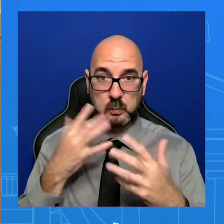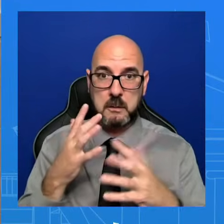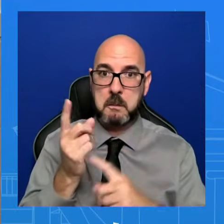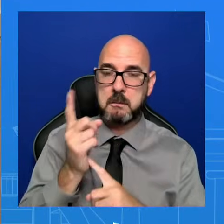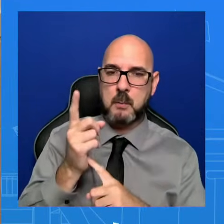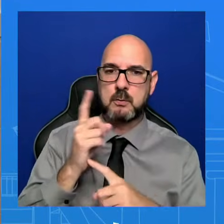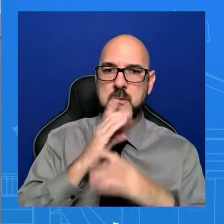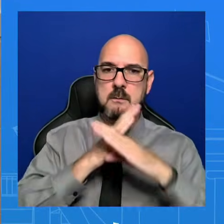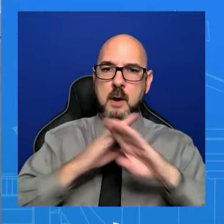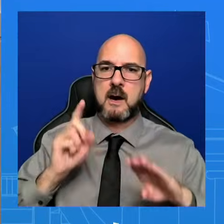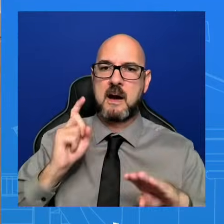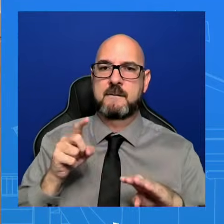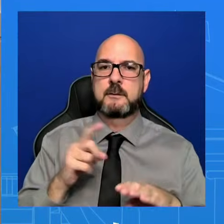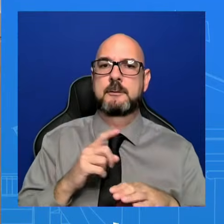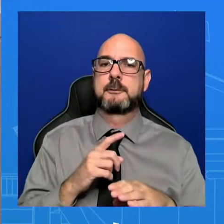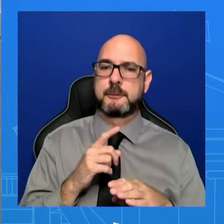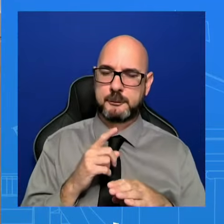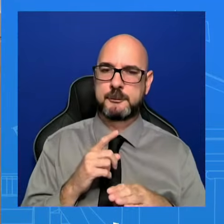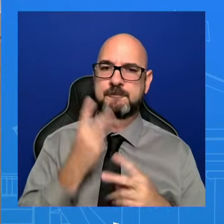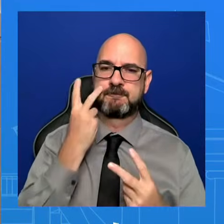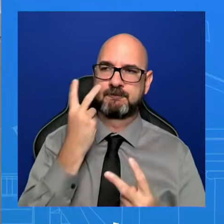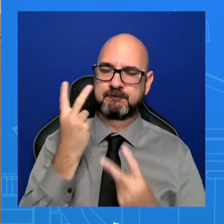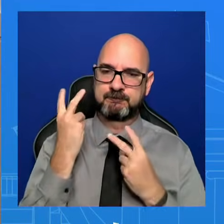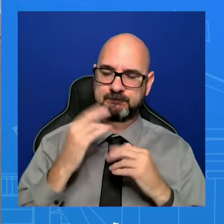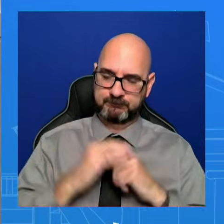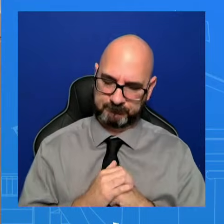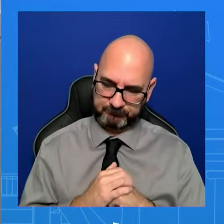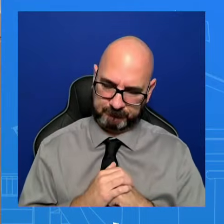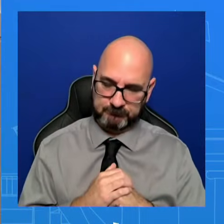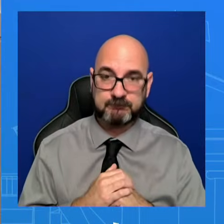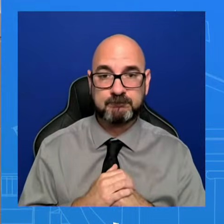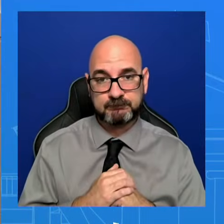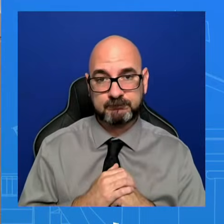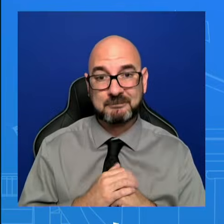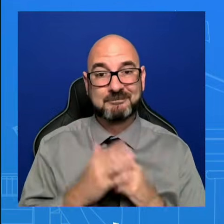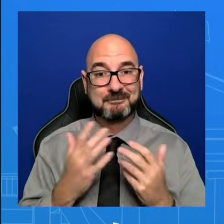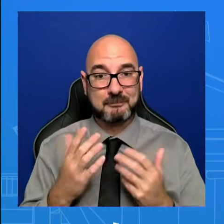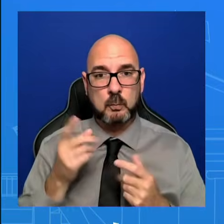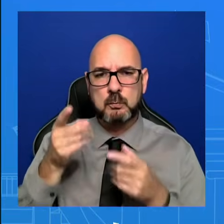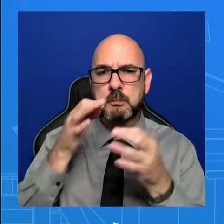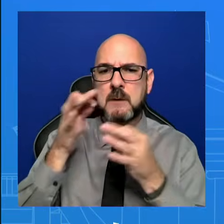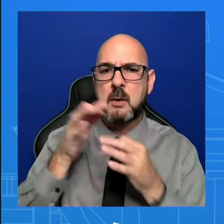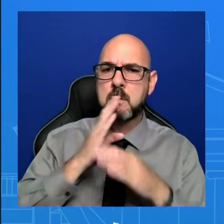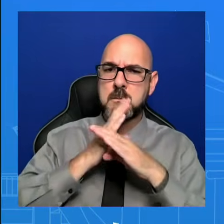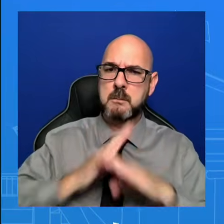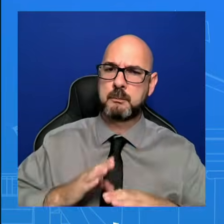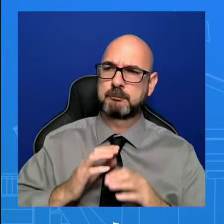The Press: So, how does he explain, how you explain -- Ms. Jean-Pierre: Yeah. The Press: -- his silence this week? Ms. Jean-Pierre: The President has not been silent on this issue